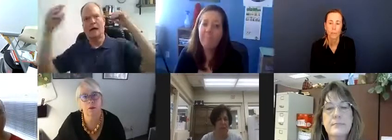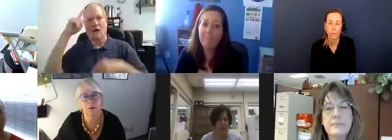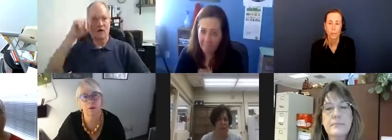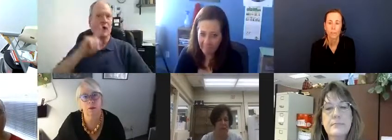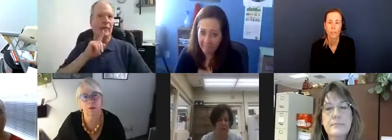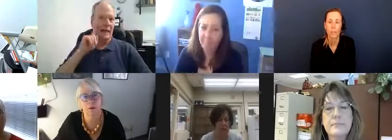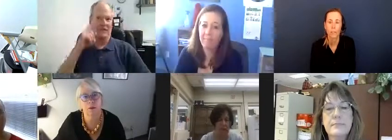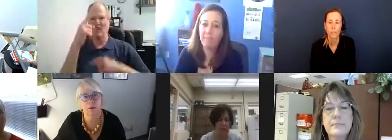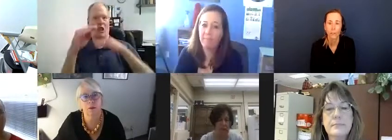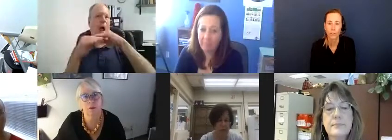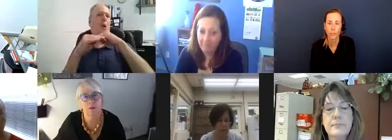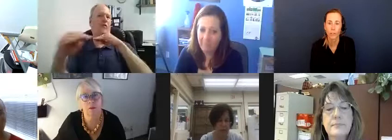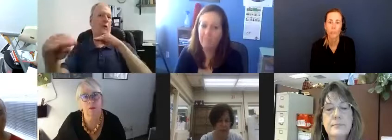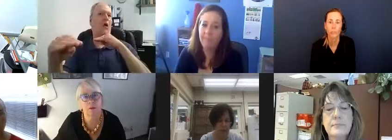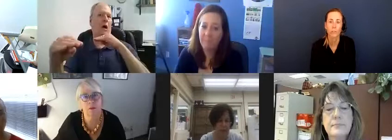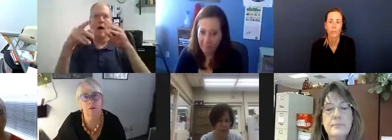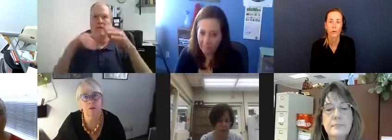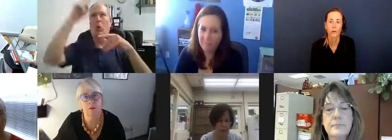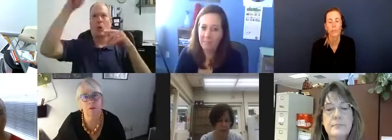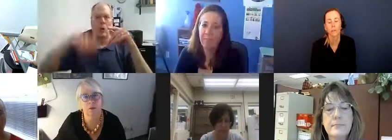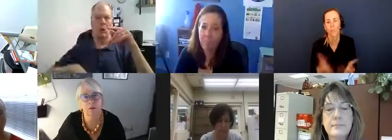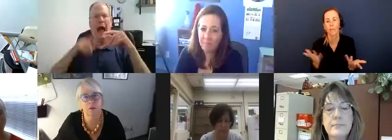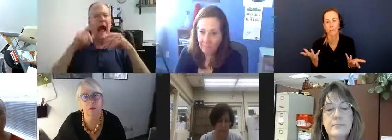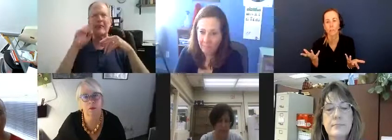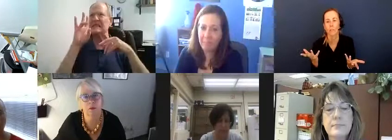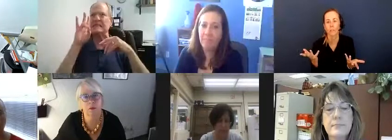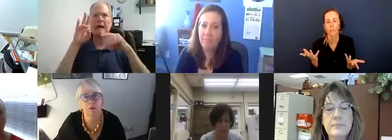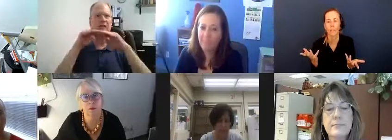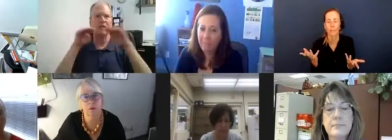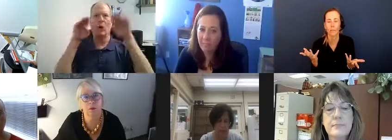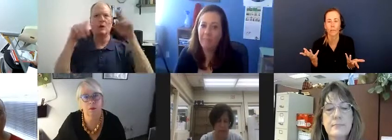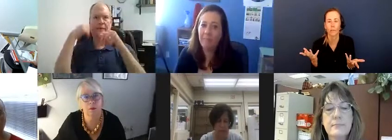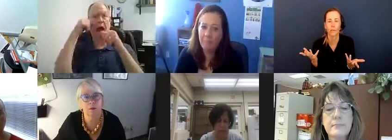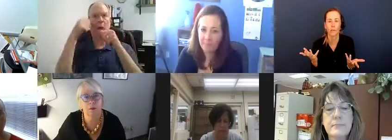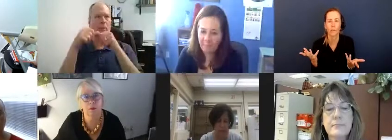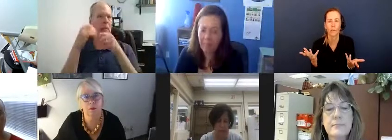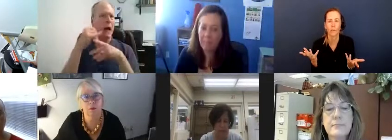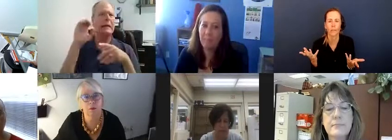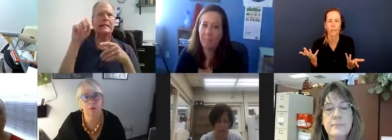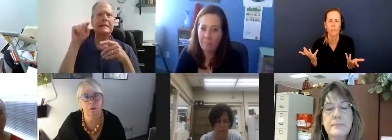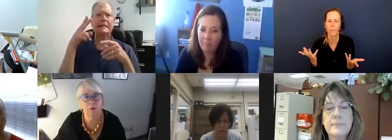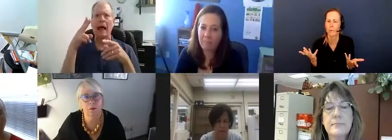For the Deaf. The other floors don't have them (there are seven floors in the apartment)